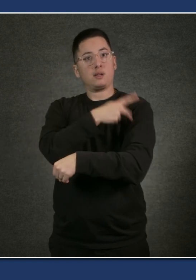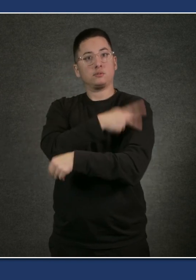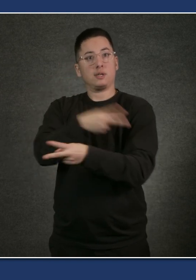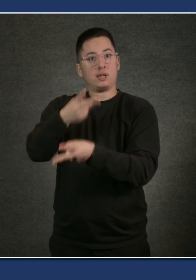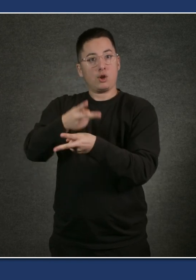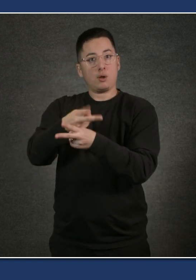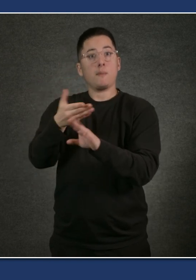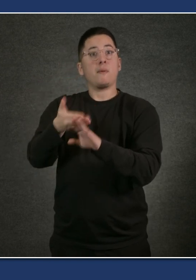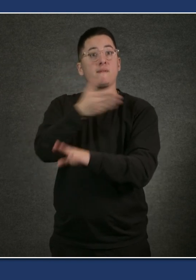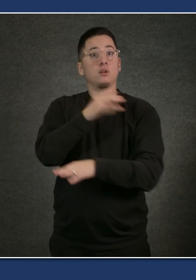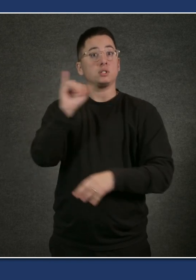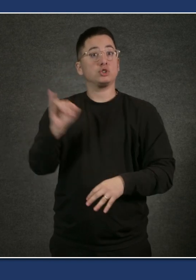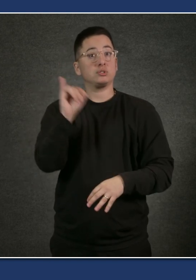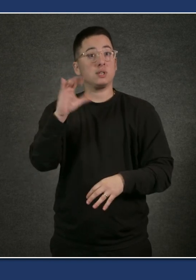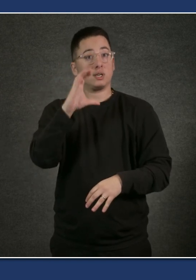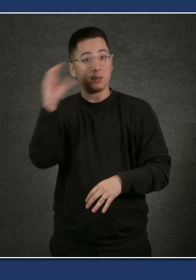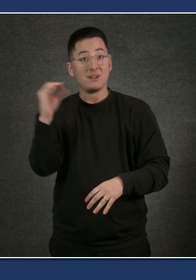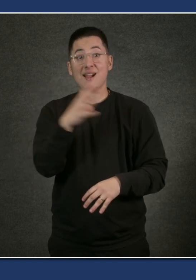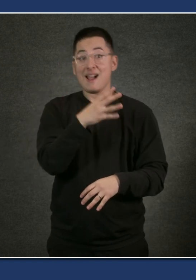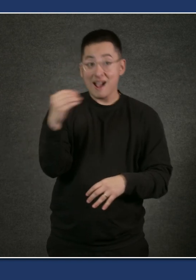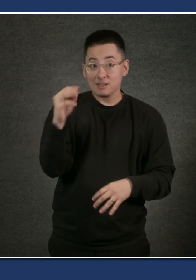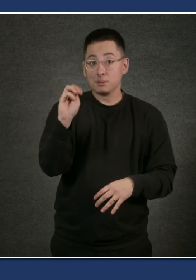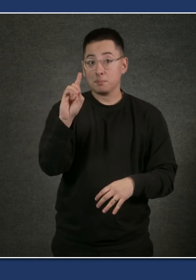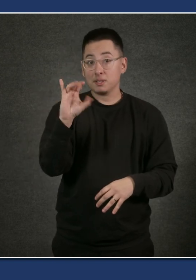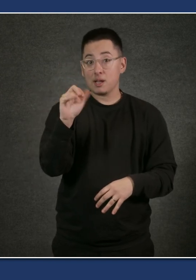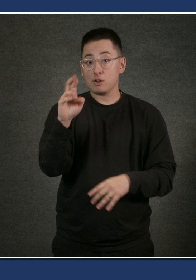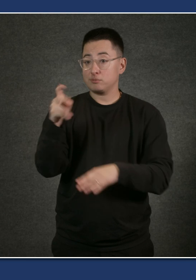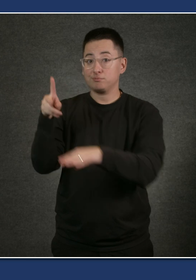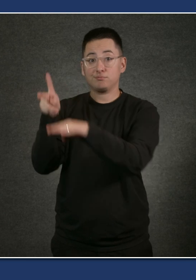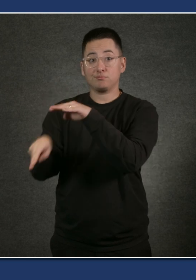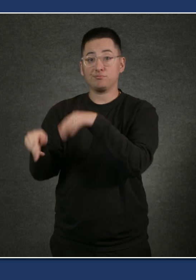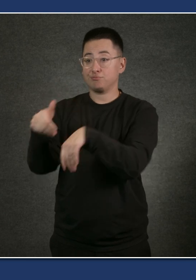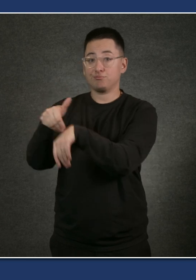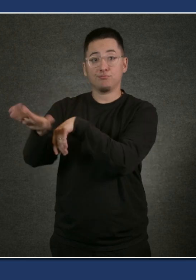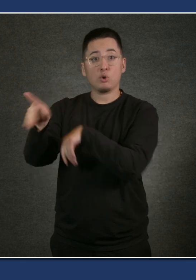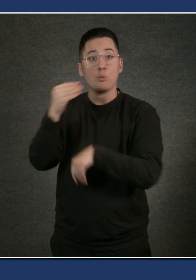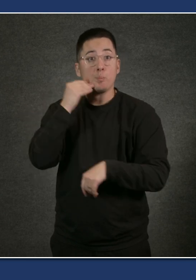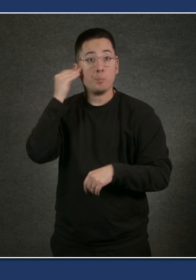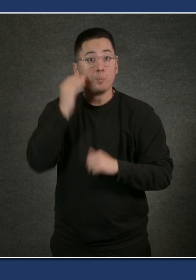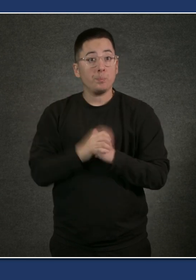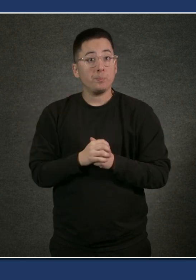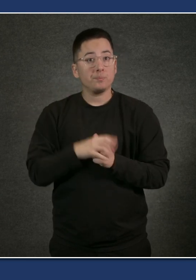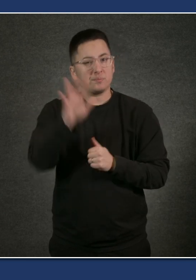cut her off and sent her home. Think about this. This doesn't allow the individuals